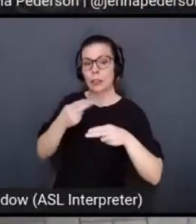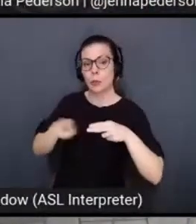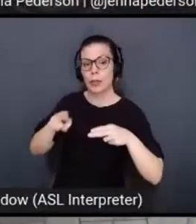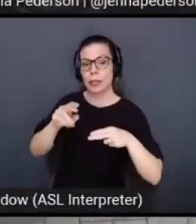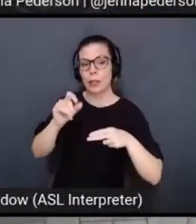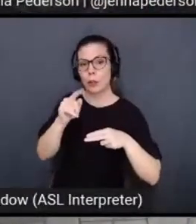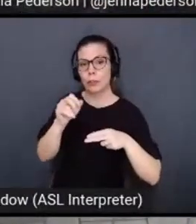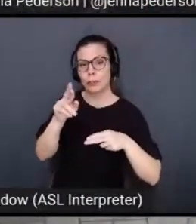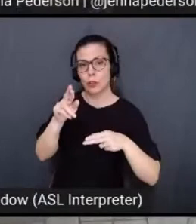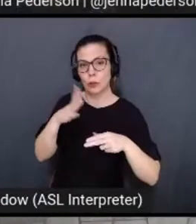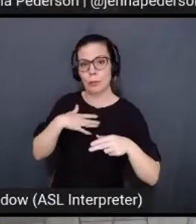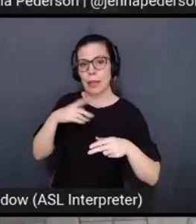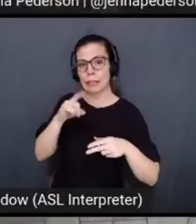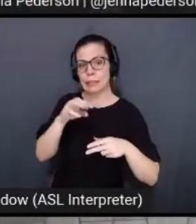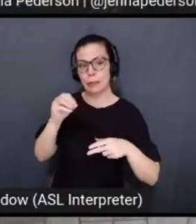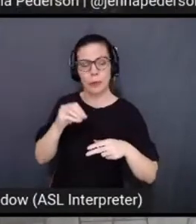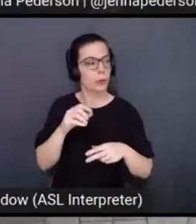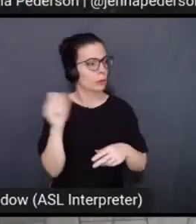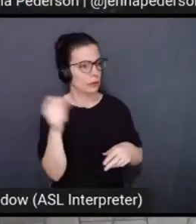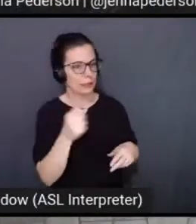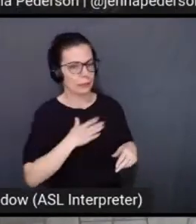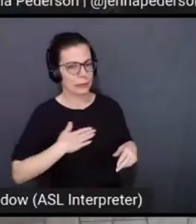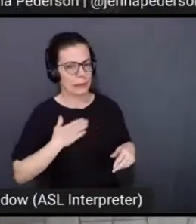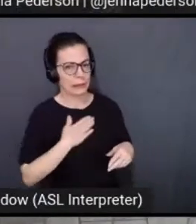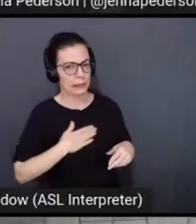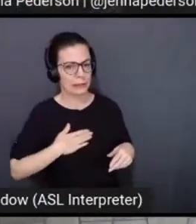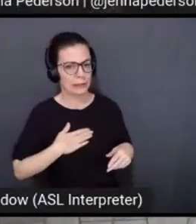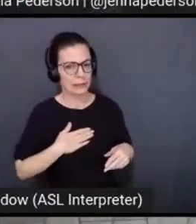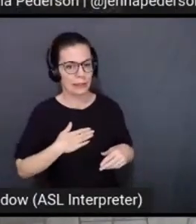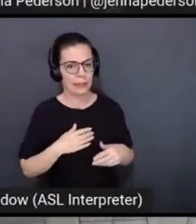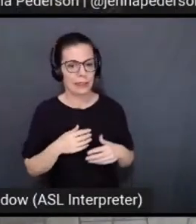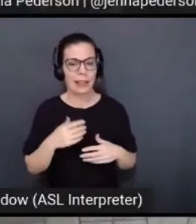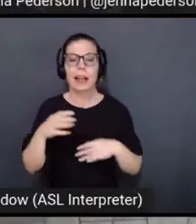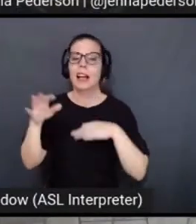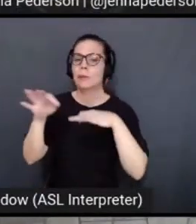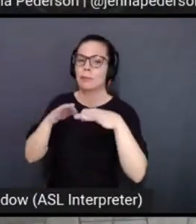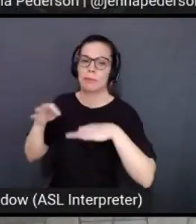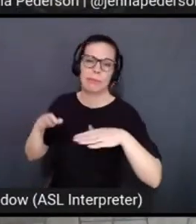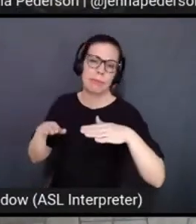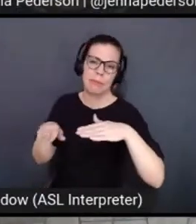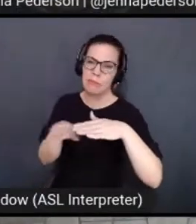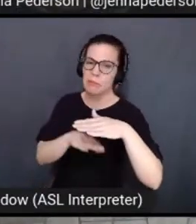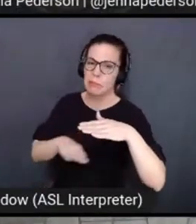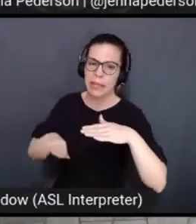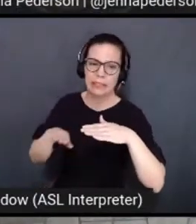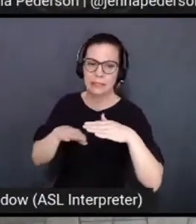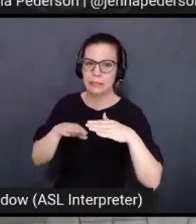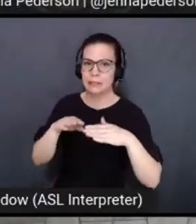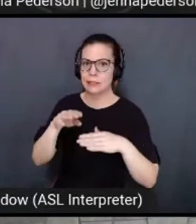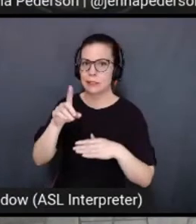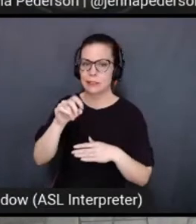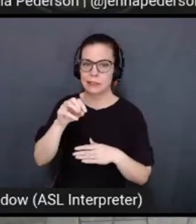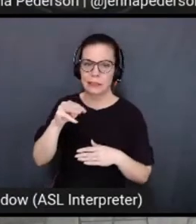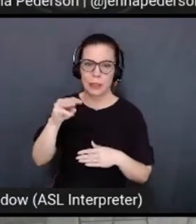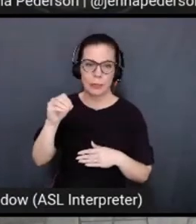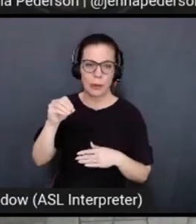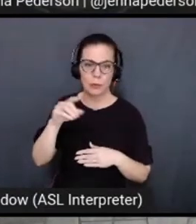I'm ready, you can go through a very basic demo. And it's base on, this is for those